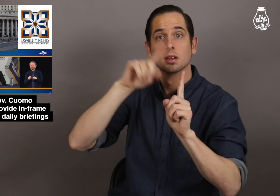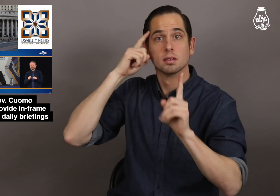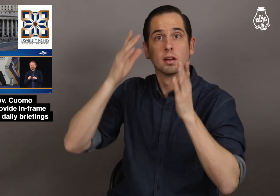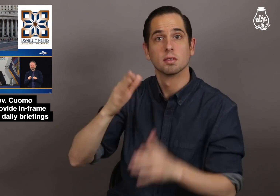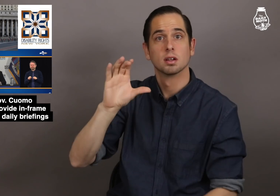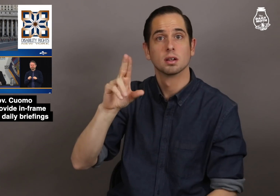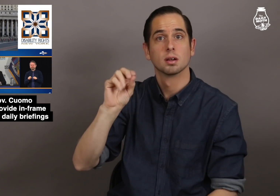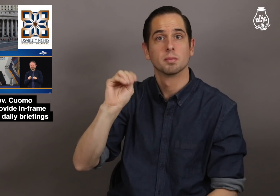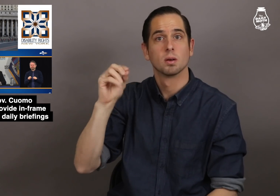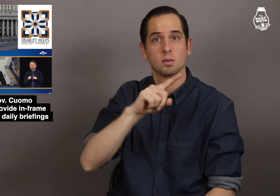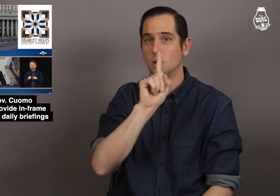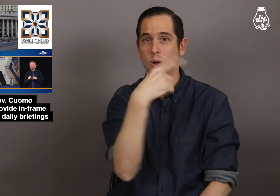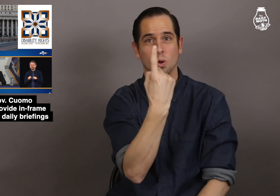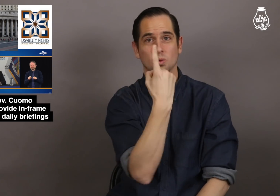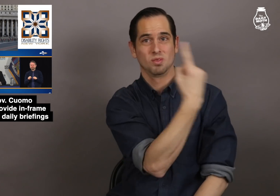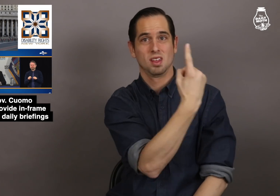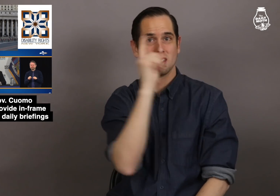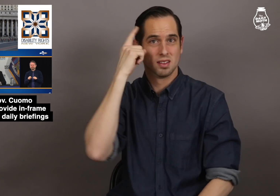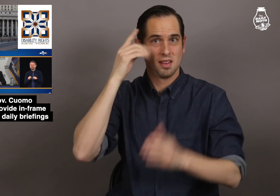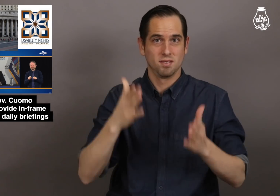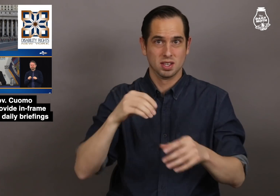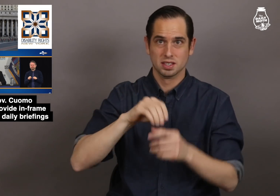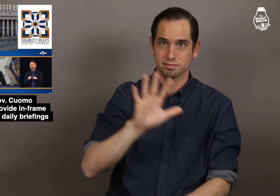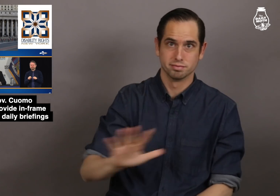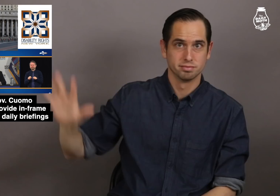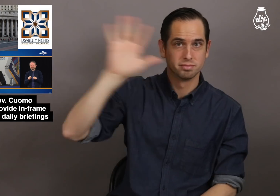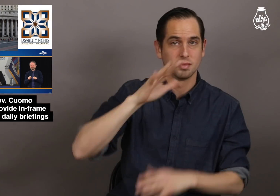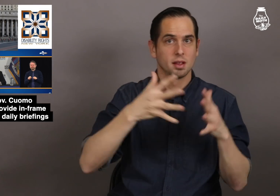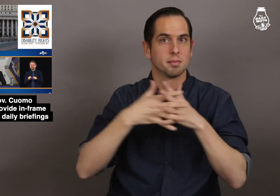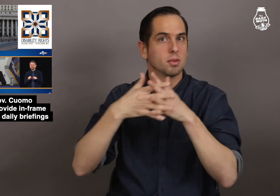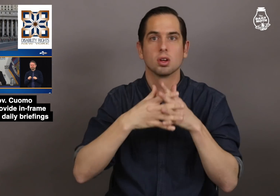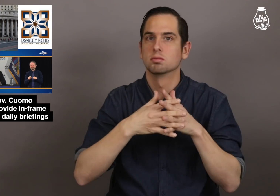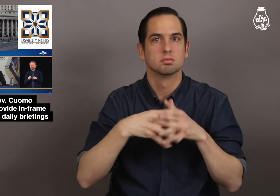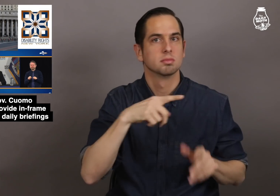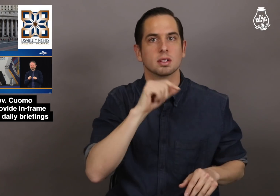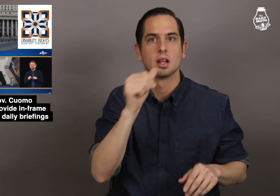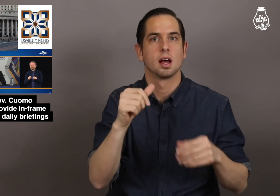Gov. Cuomo is the only governor in the nation